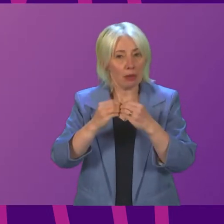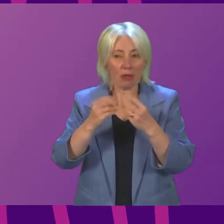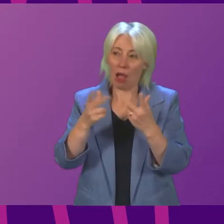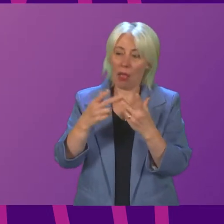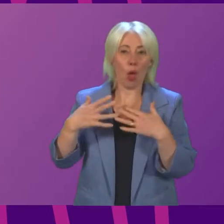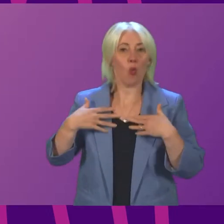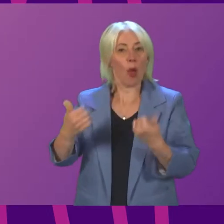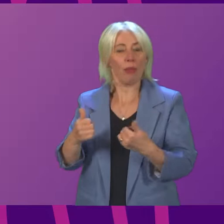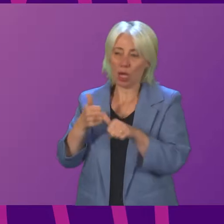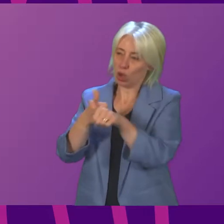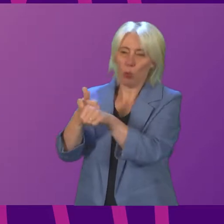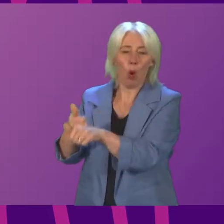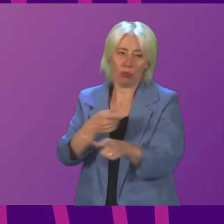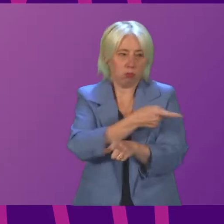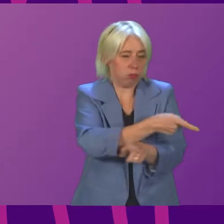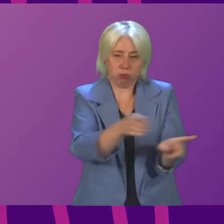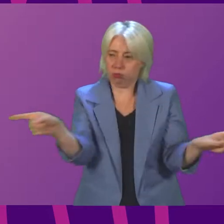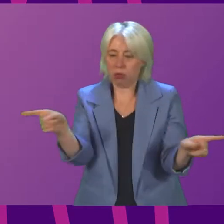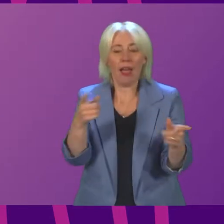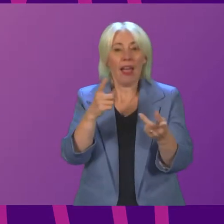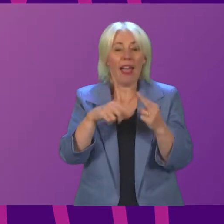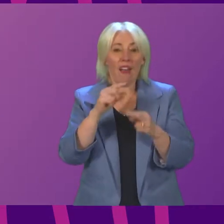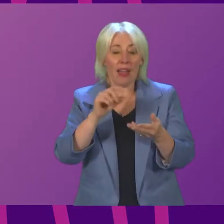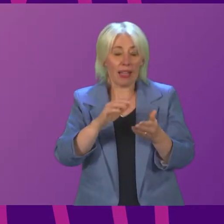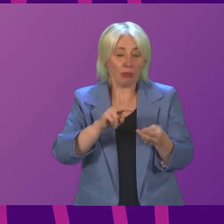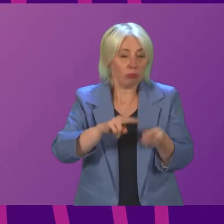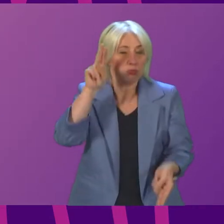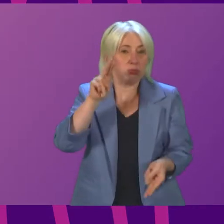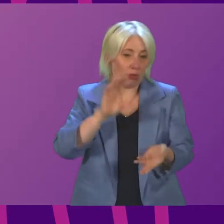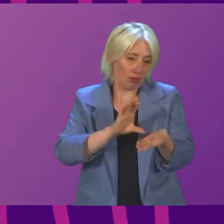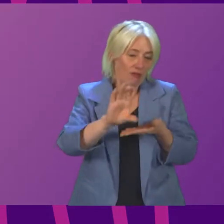support. Wherever I can increase that funding for wellbeing, I absolutely will.